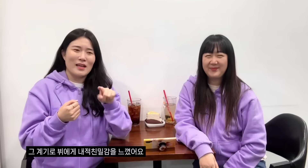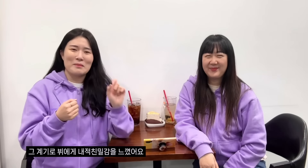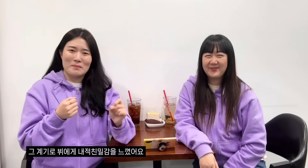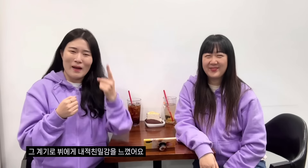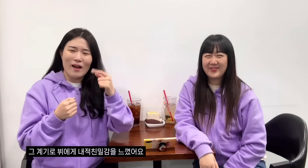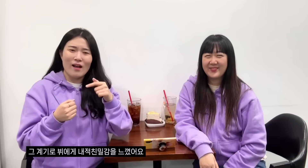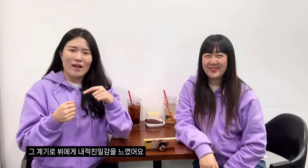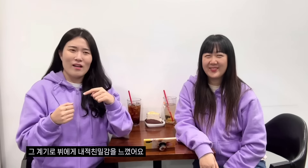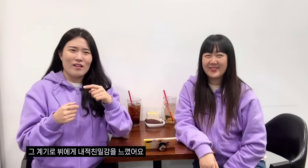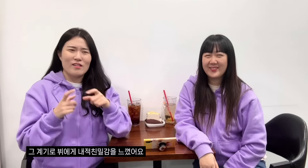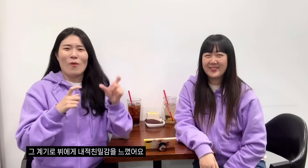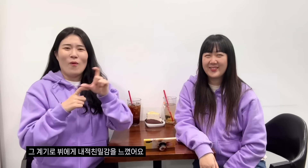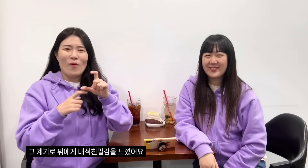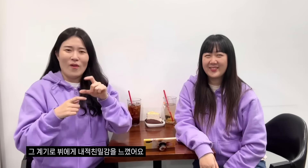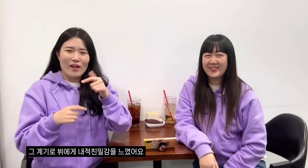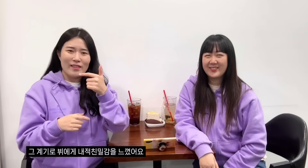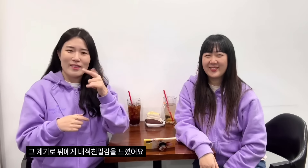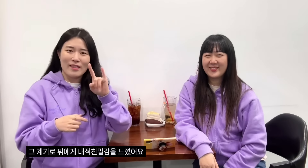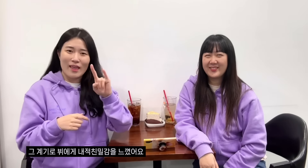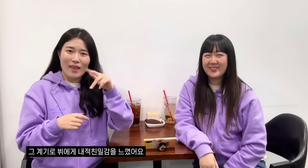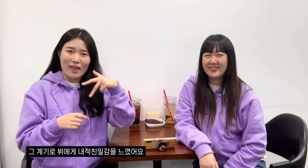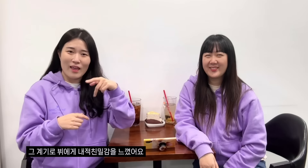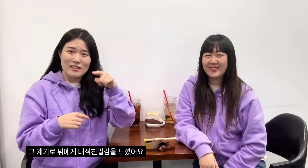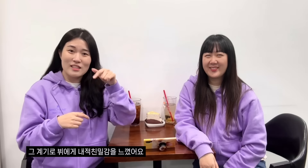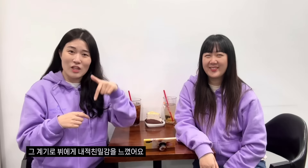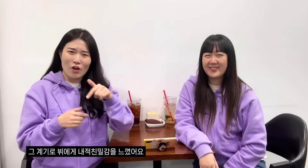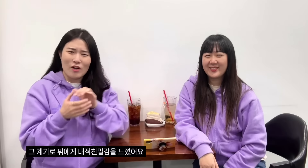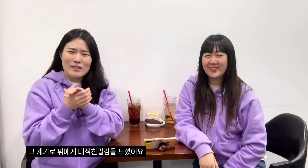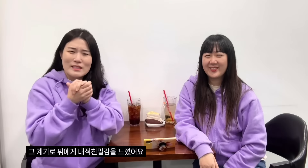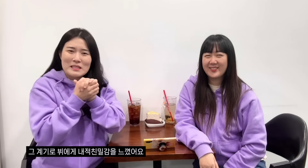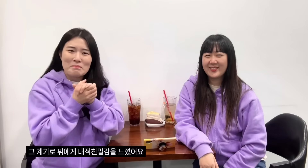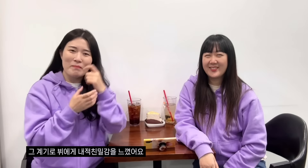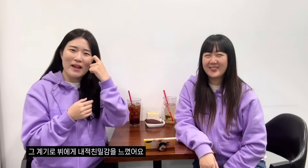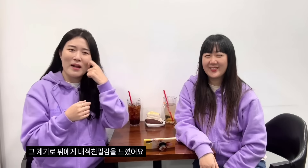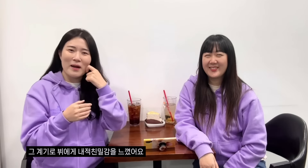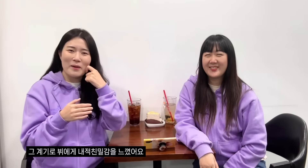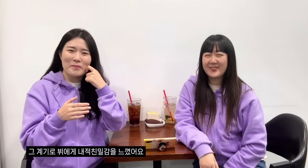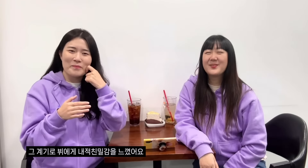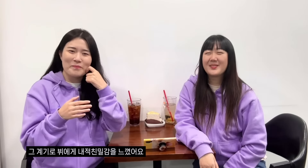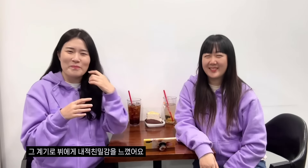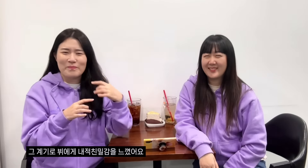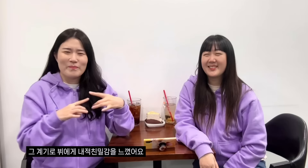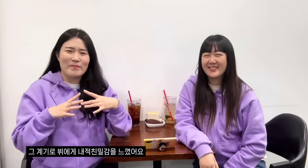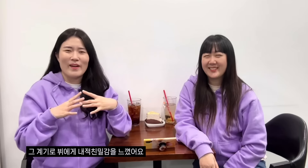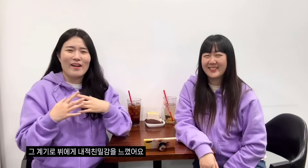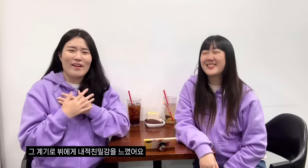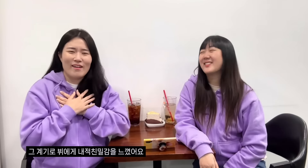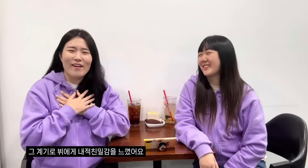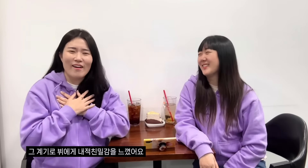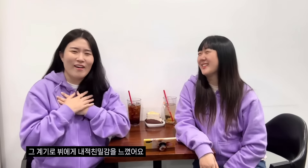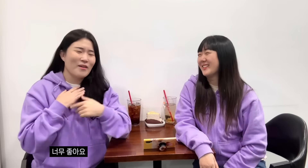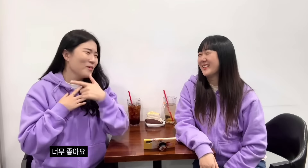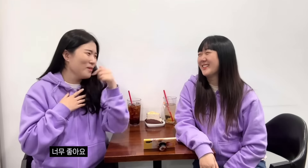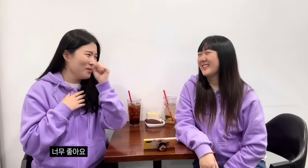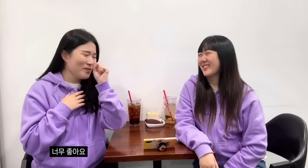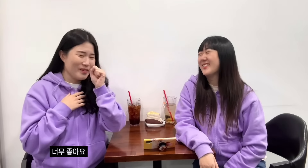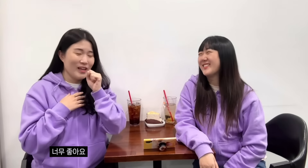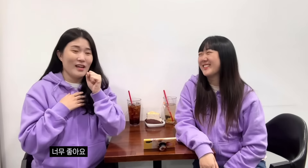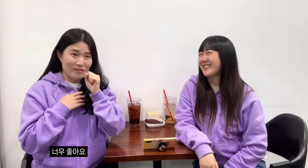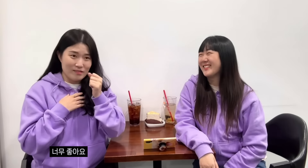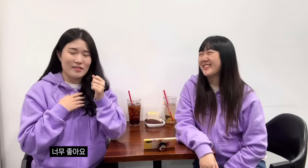With that opportunity, I felt an inner closeness to V.